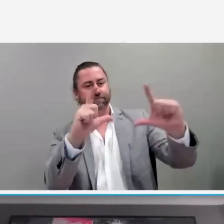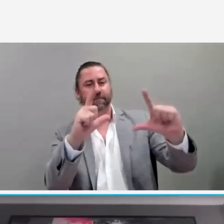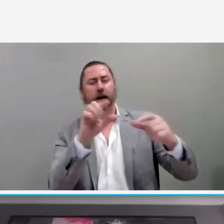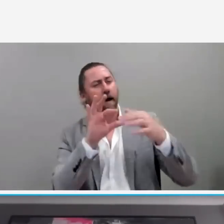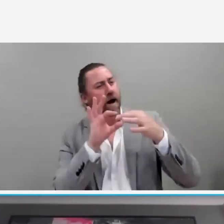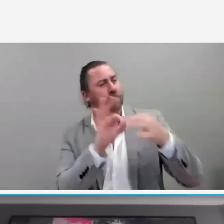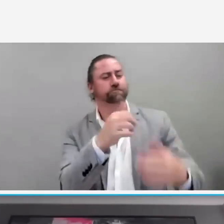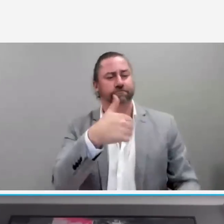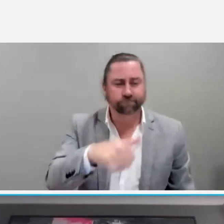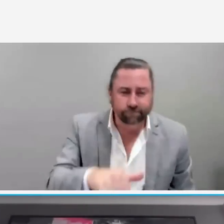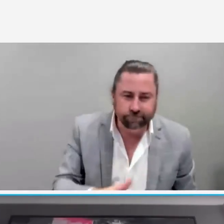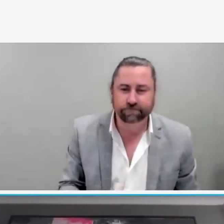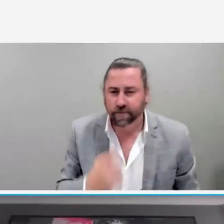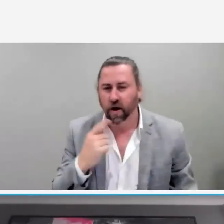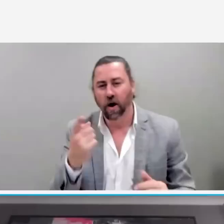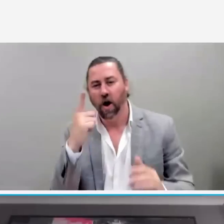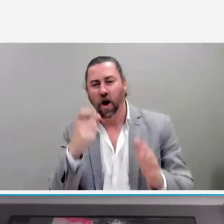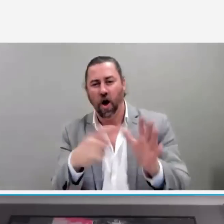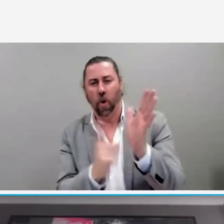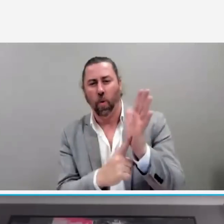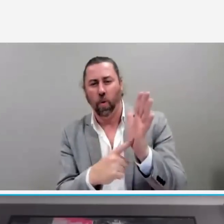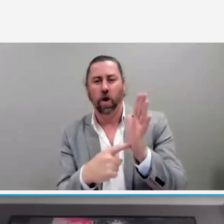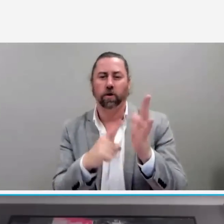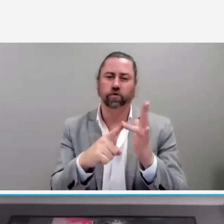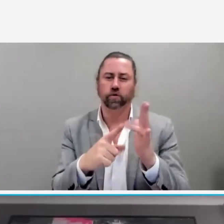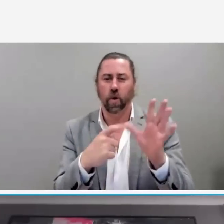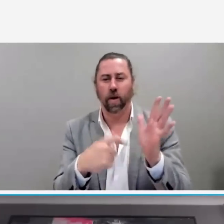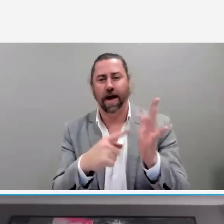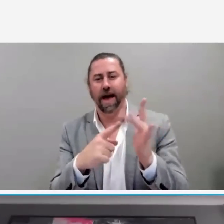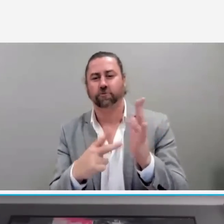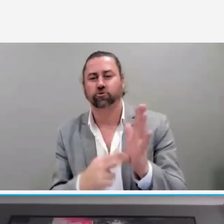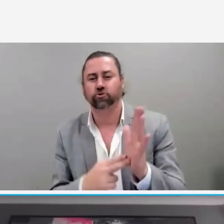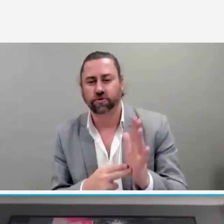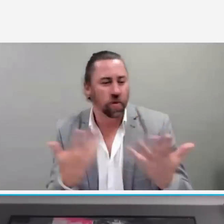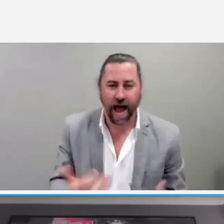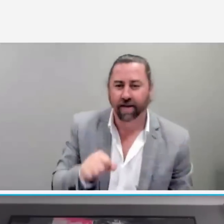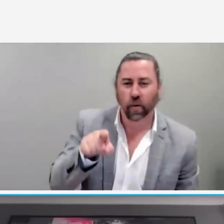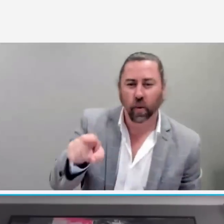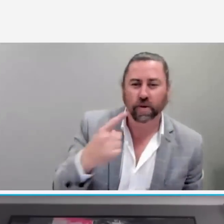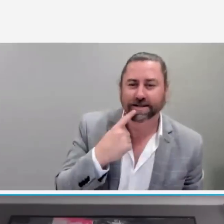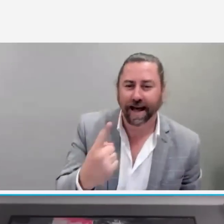The messaging's call to action is to encourage participation and have your say because quality aged care matters.